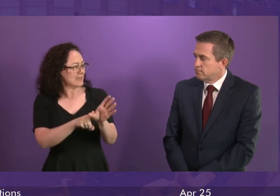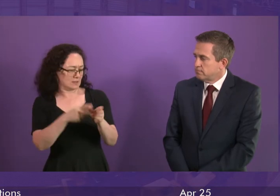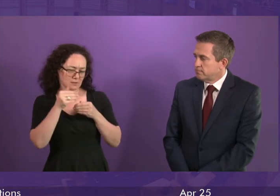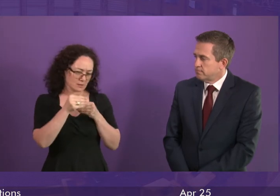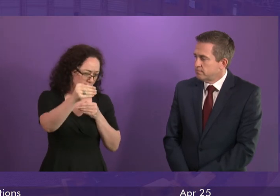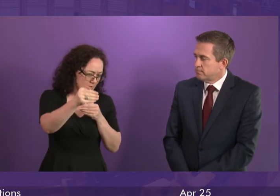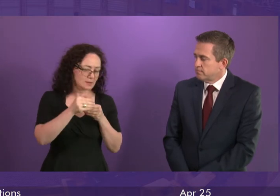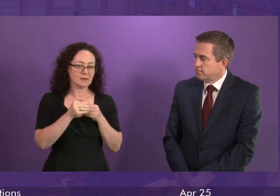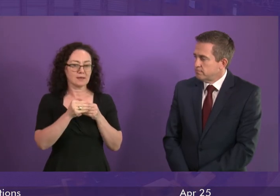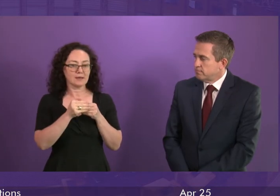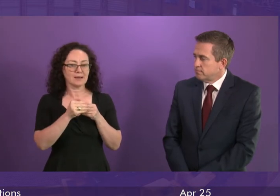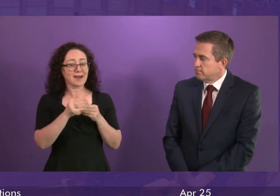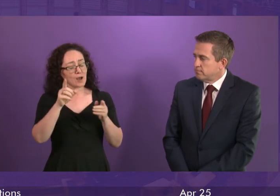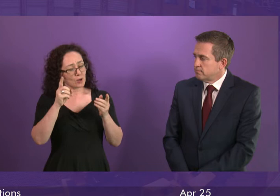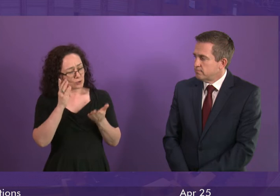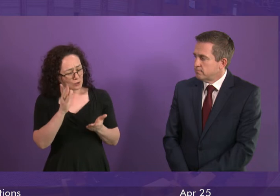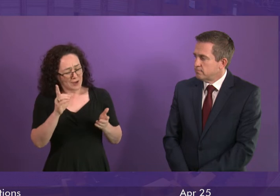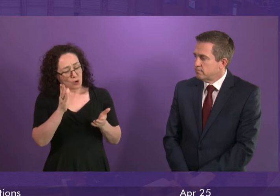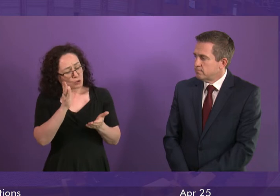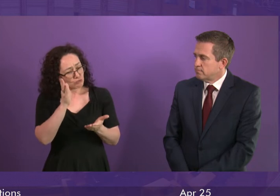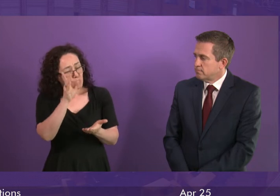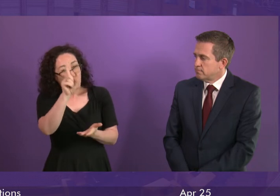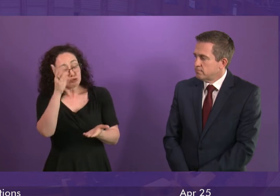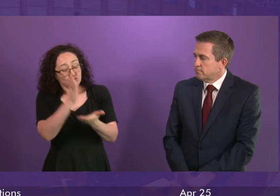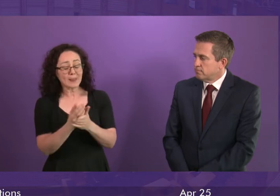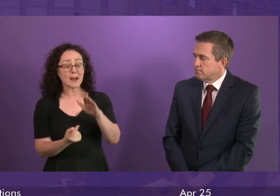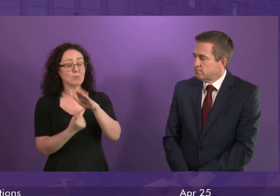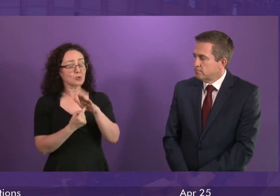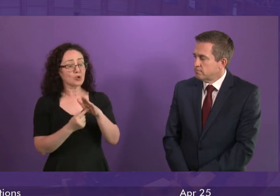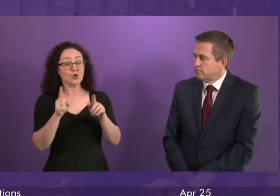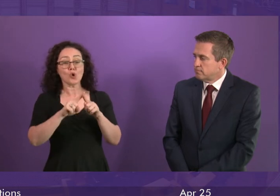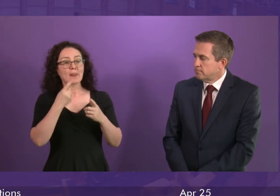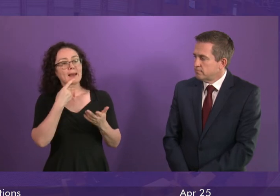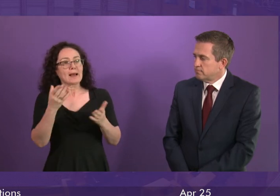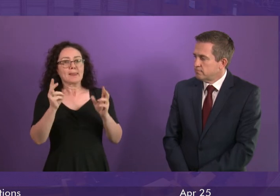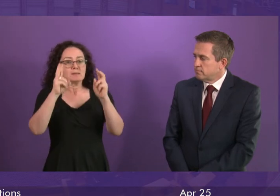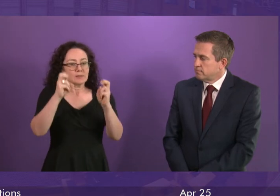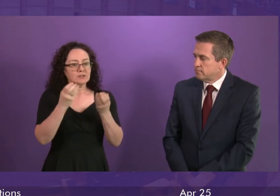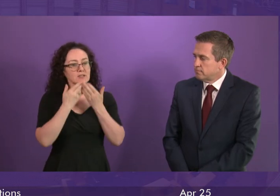not just the subjects that they study at S4. The percentage of pupils who get qualifications